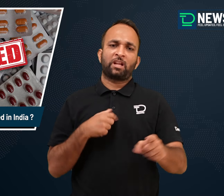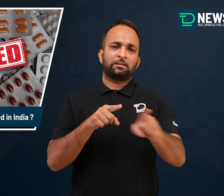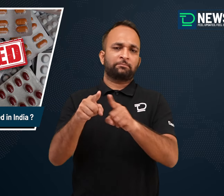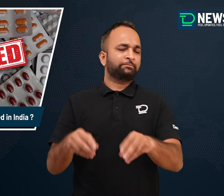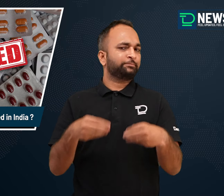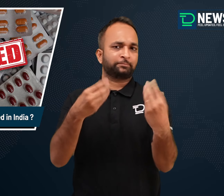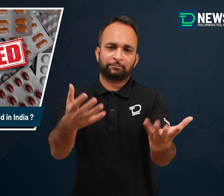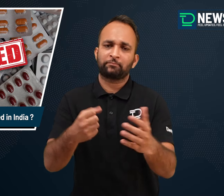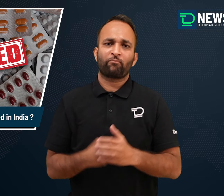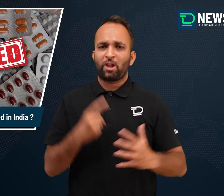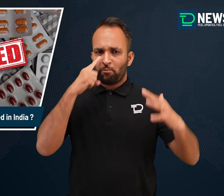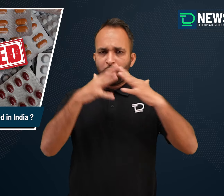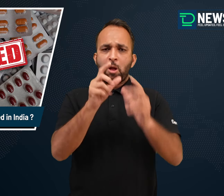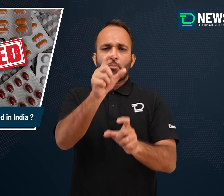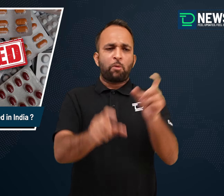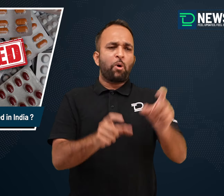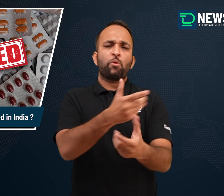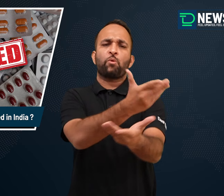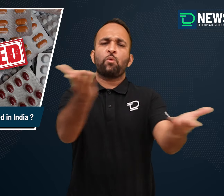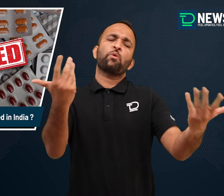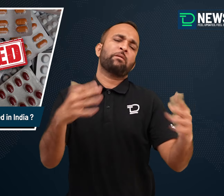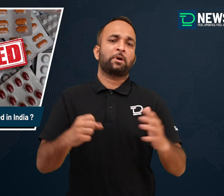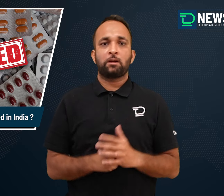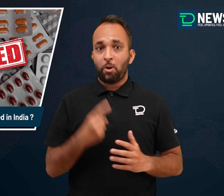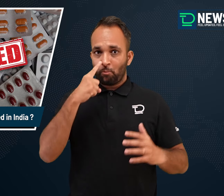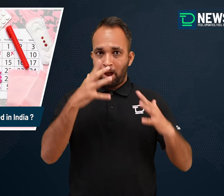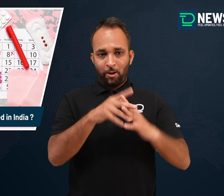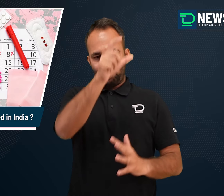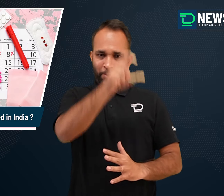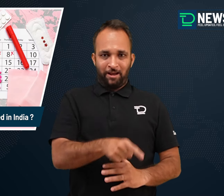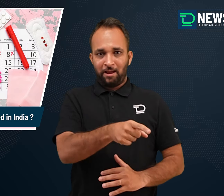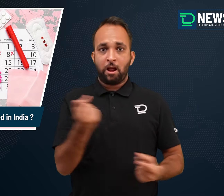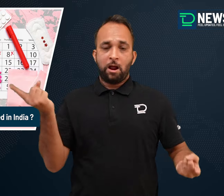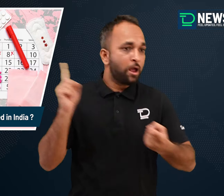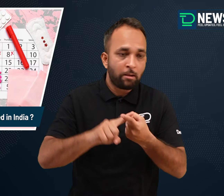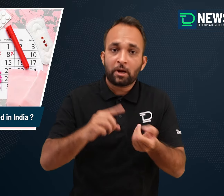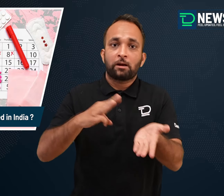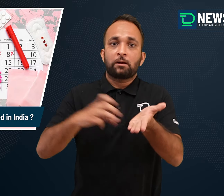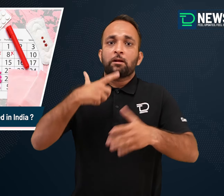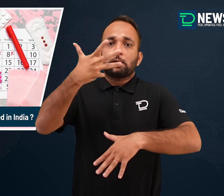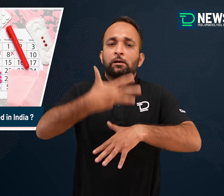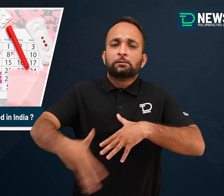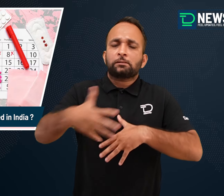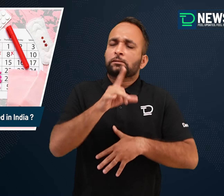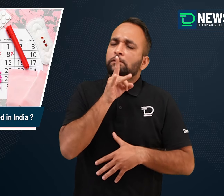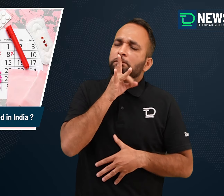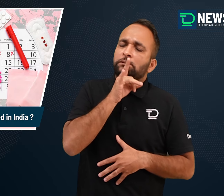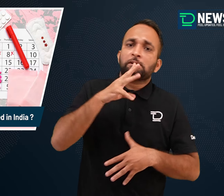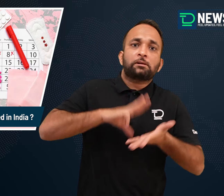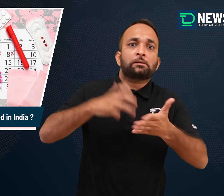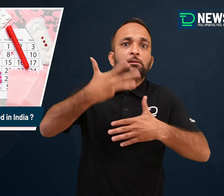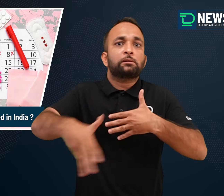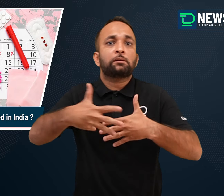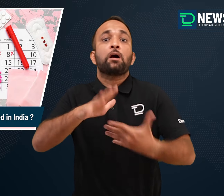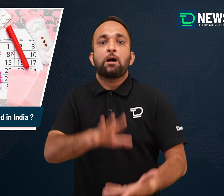For example: for women during their menstrual periods they might have migraines